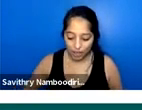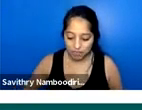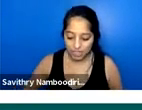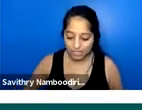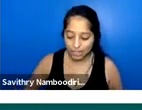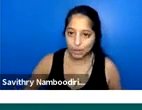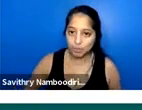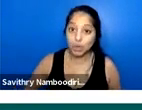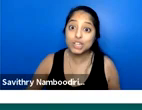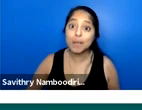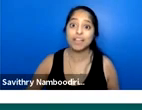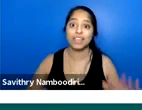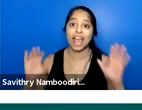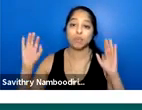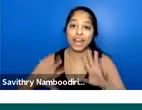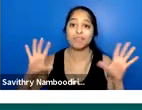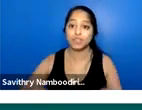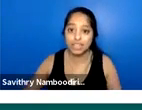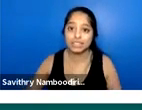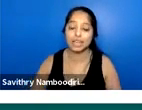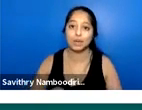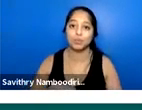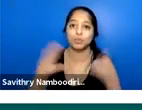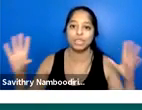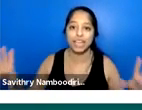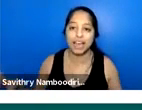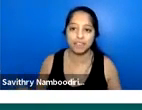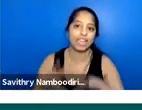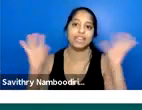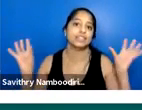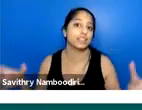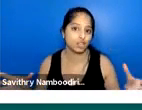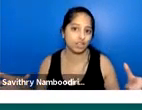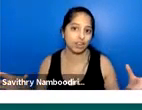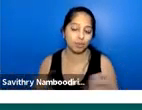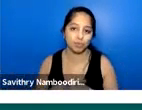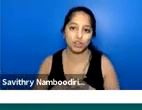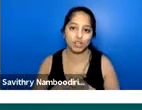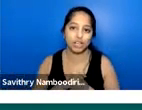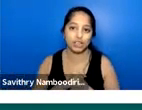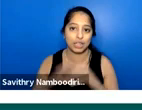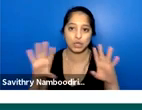workshop and then right after this we'll be having a discussion, like a 30